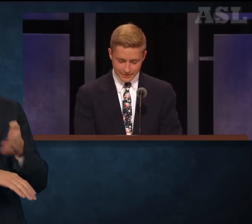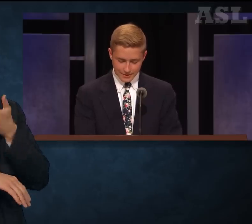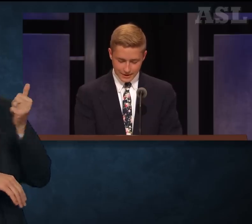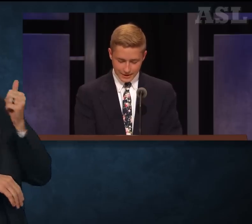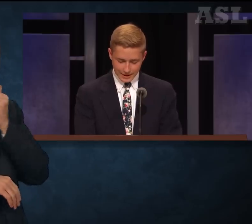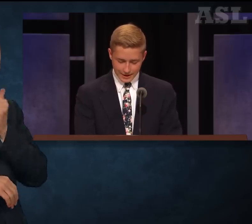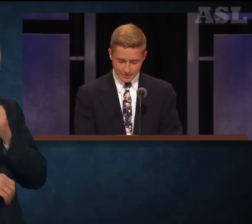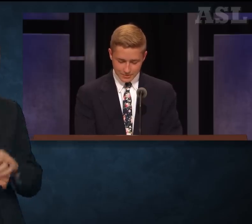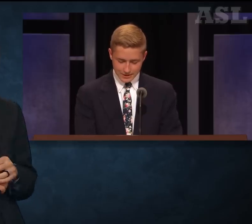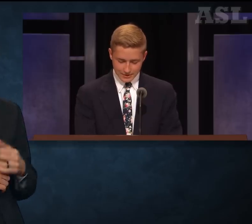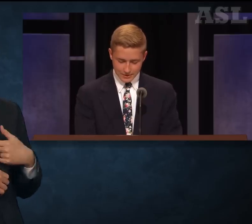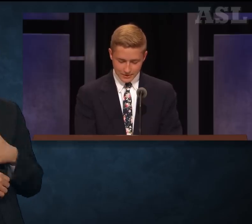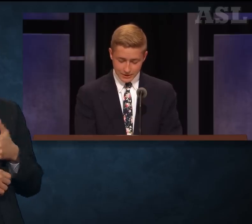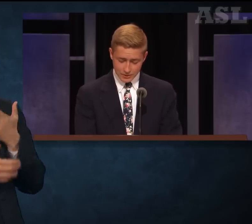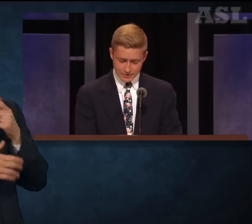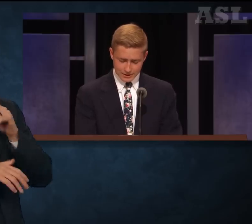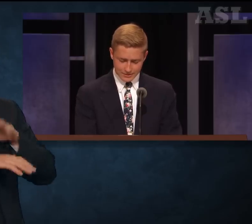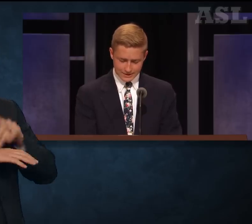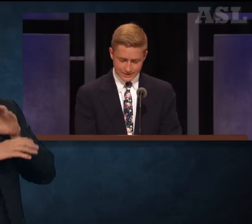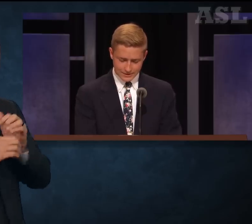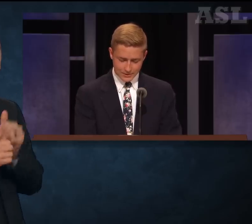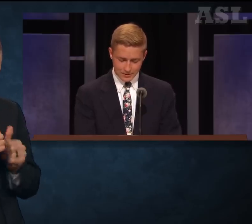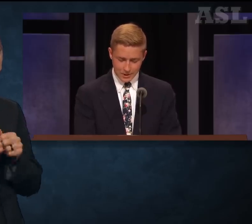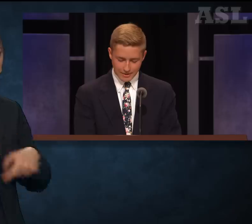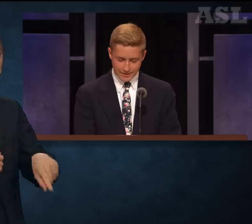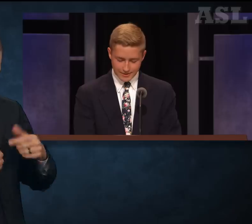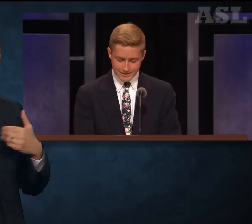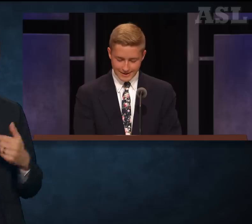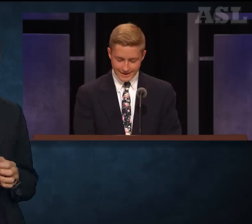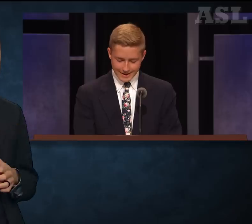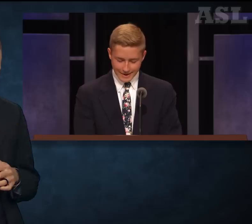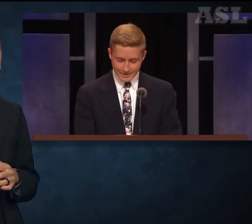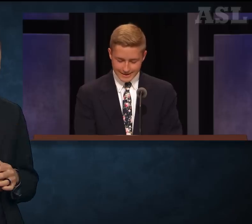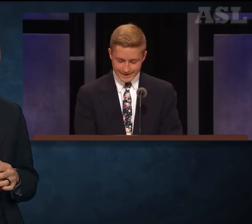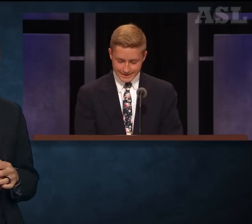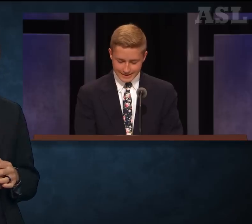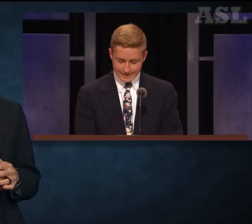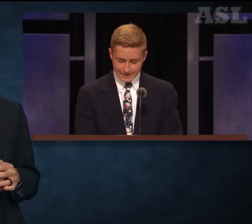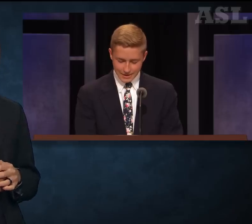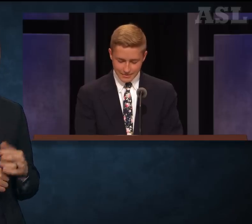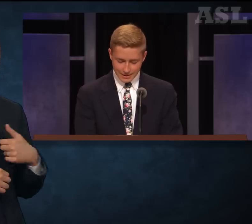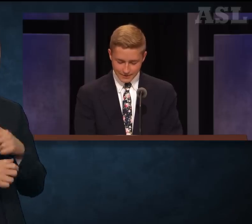AND WE ARE SO THANKFUL FOR ALL